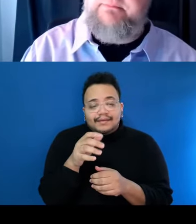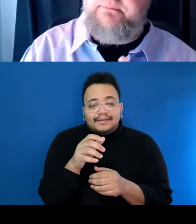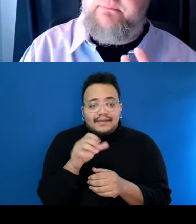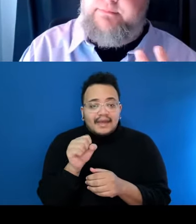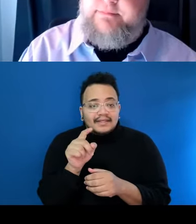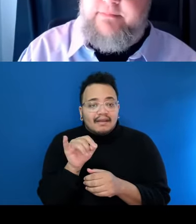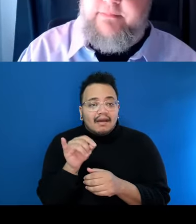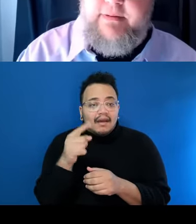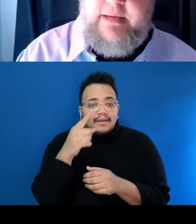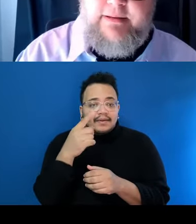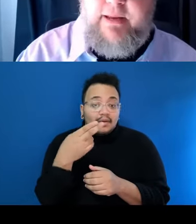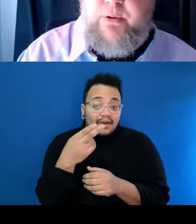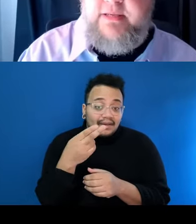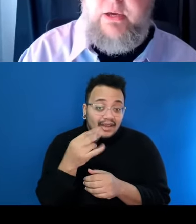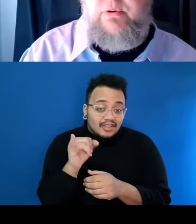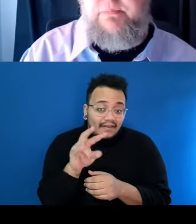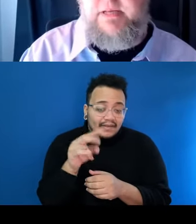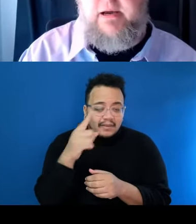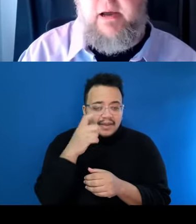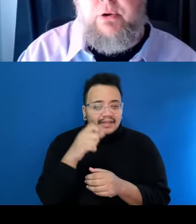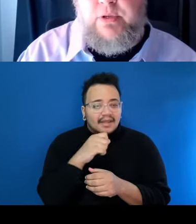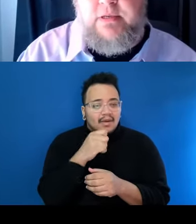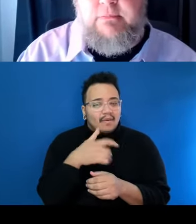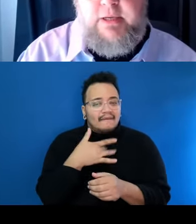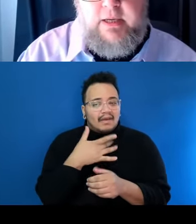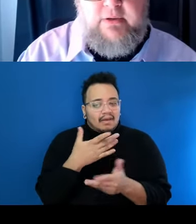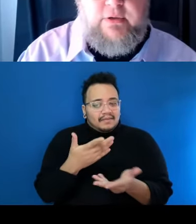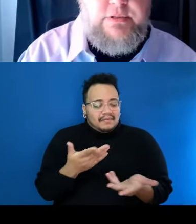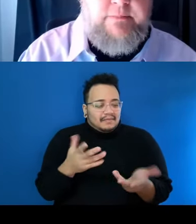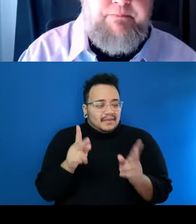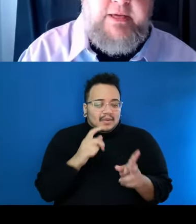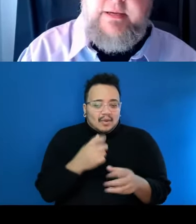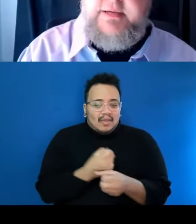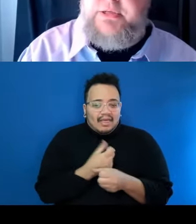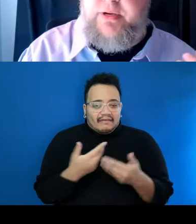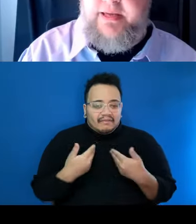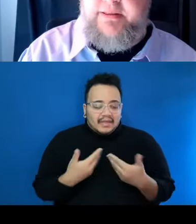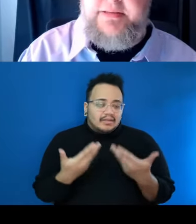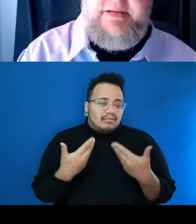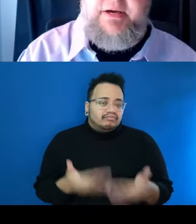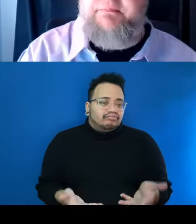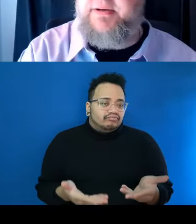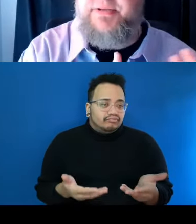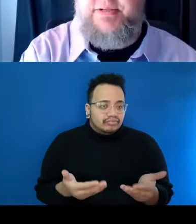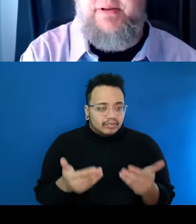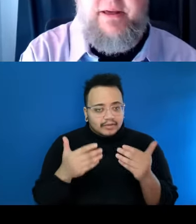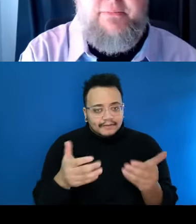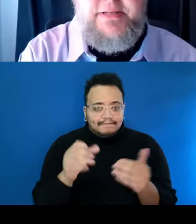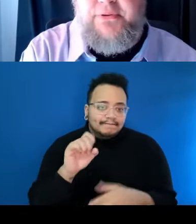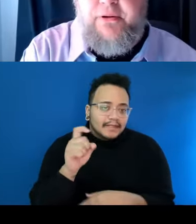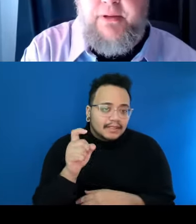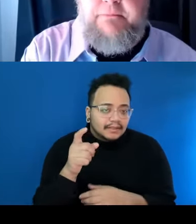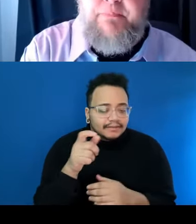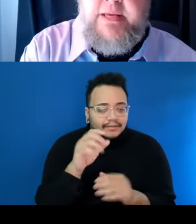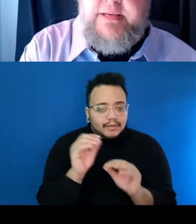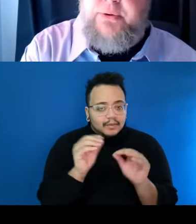in ways that they would take higher risk behaviors. So again, this is, I jumped ahead of myself a little bit.